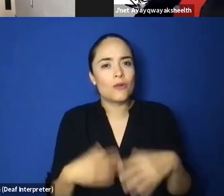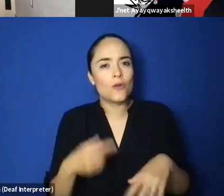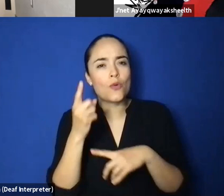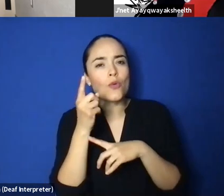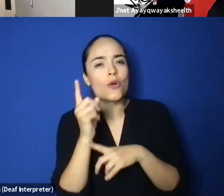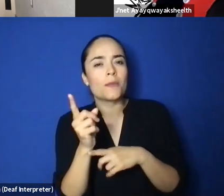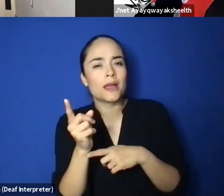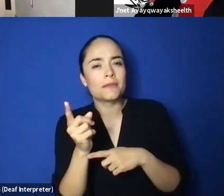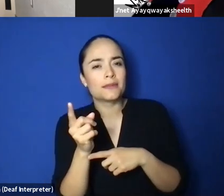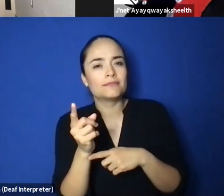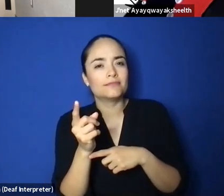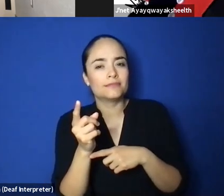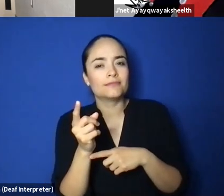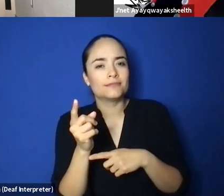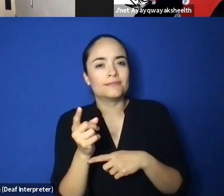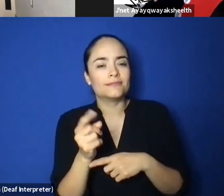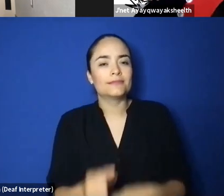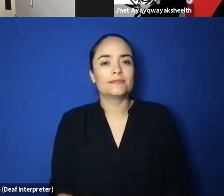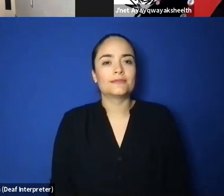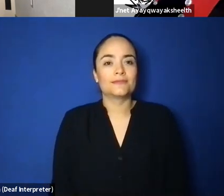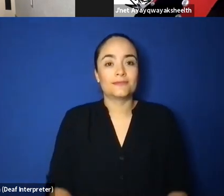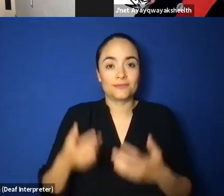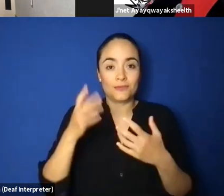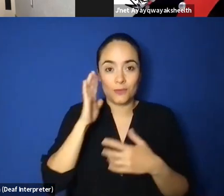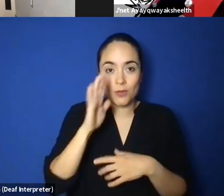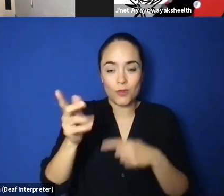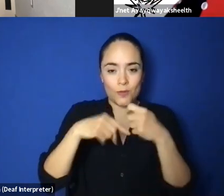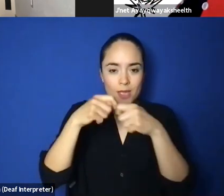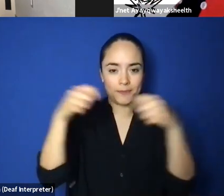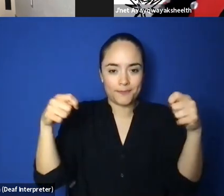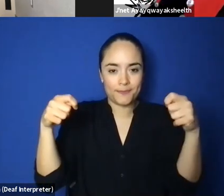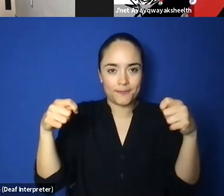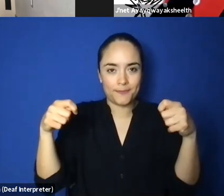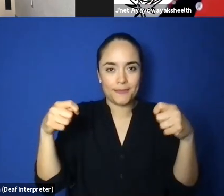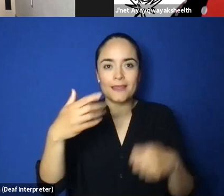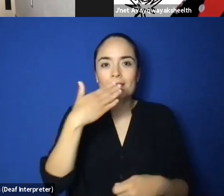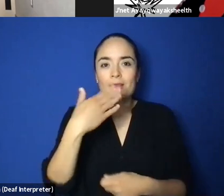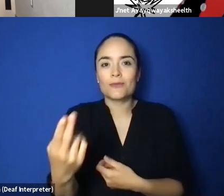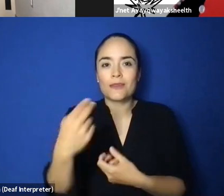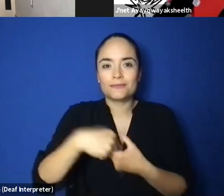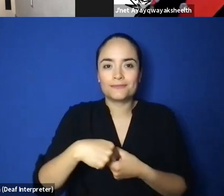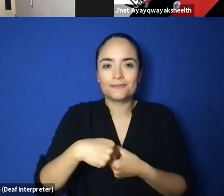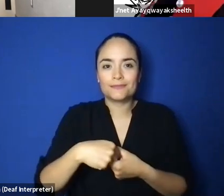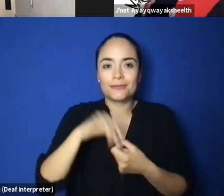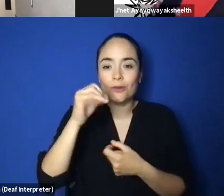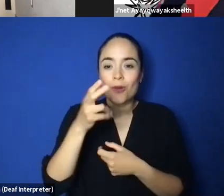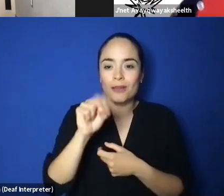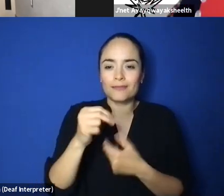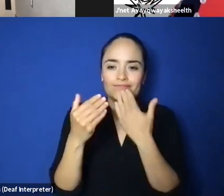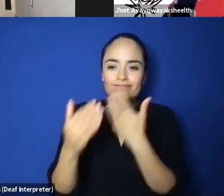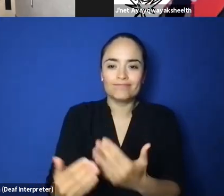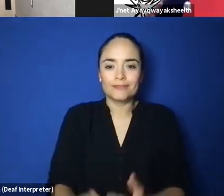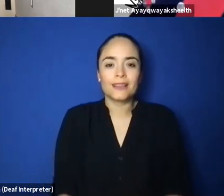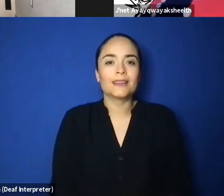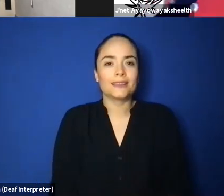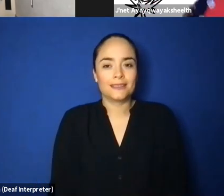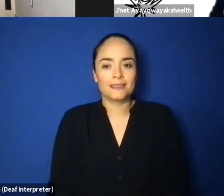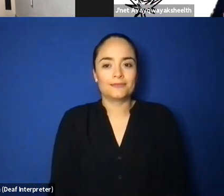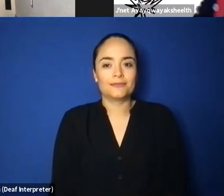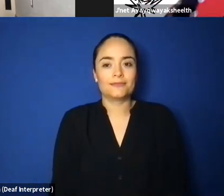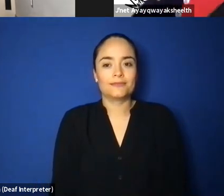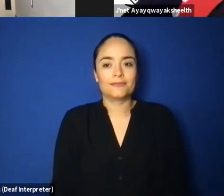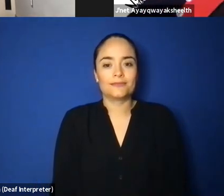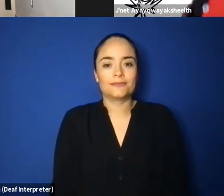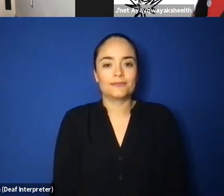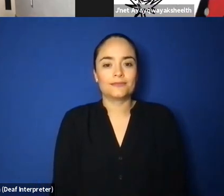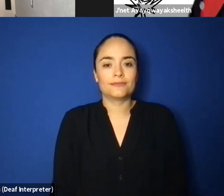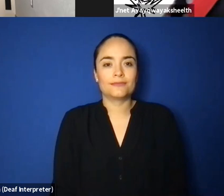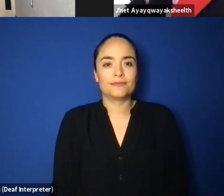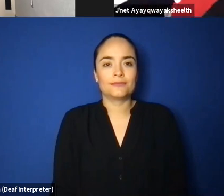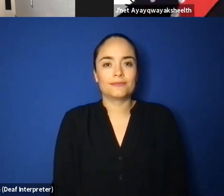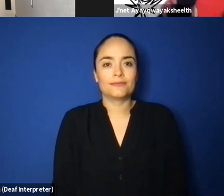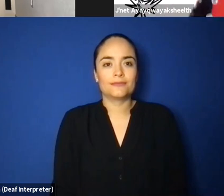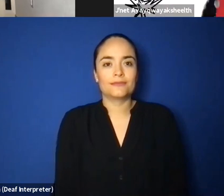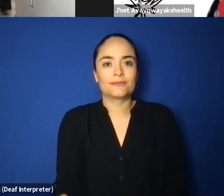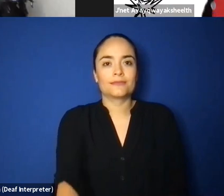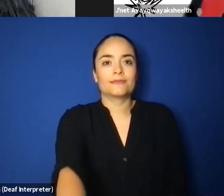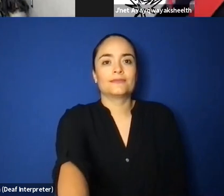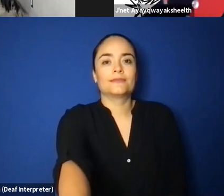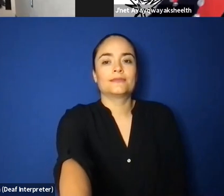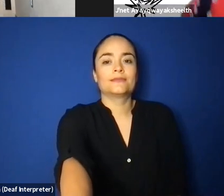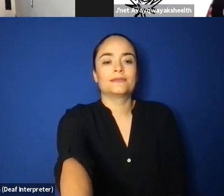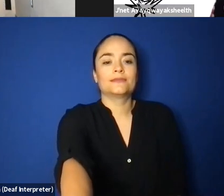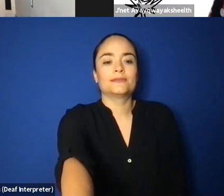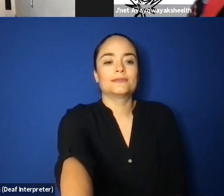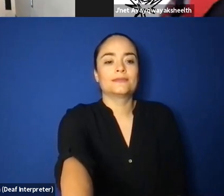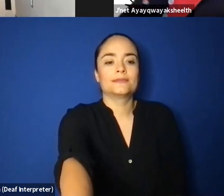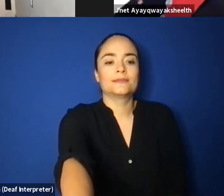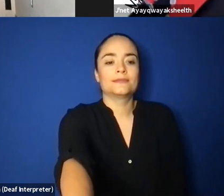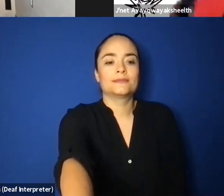and then we'll do our little wrap up. I'm so excited you're able to join us today, John. Oh, it is faster!